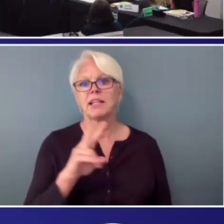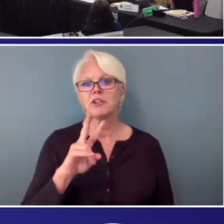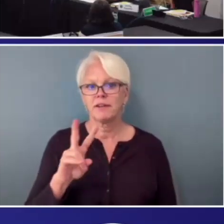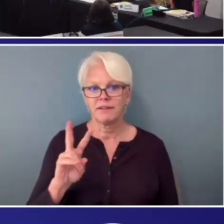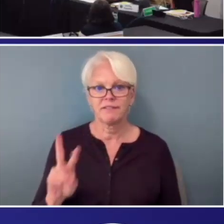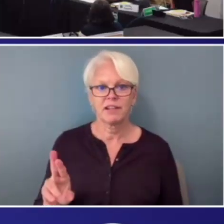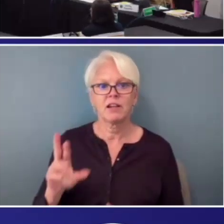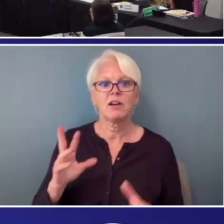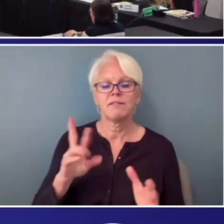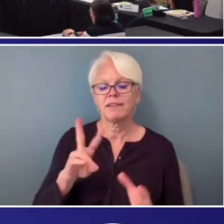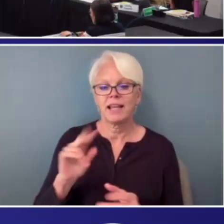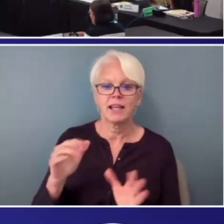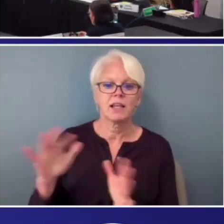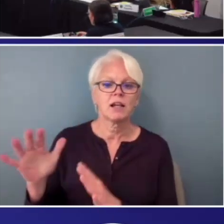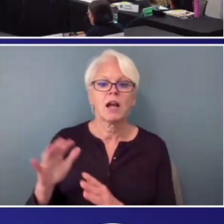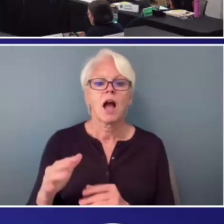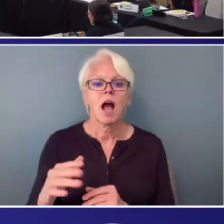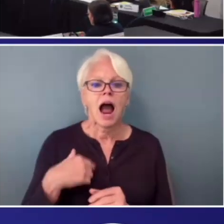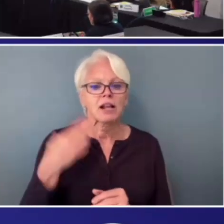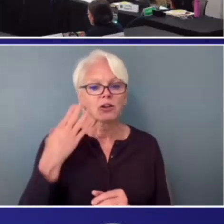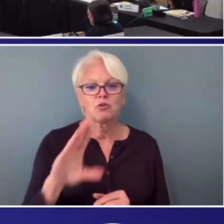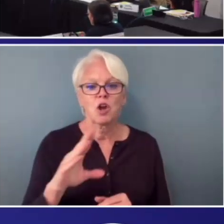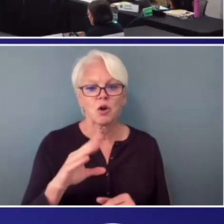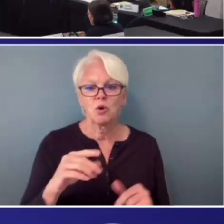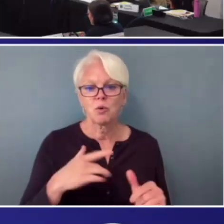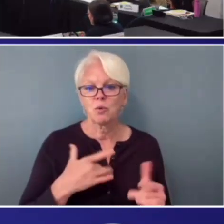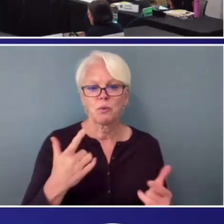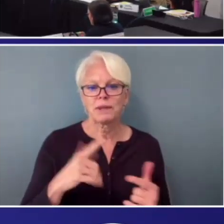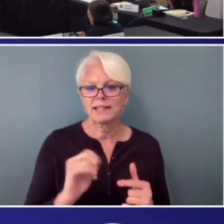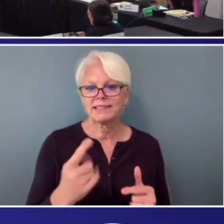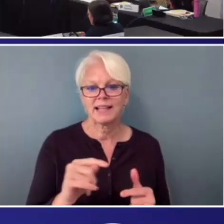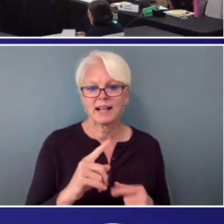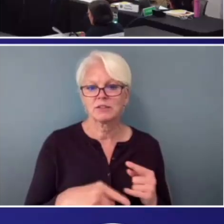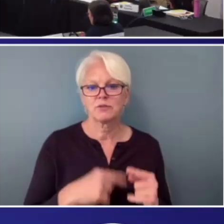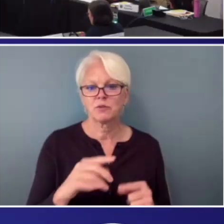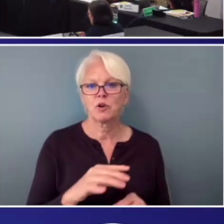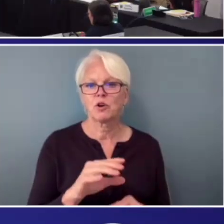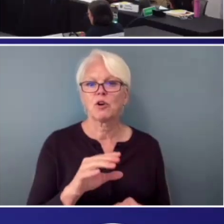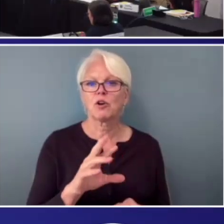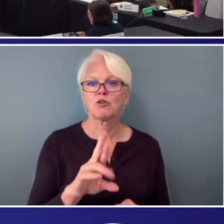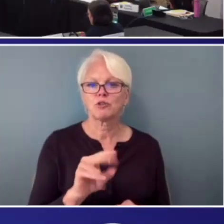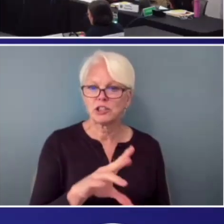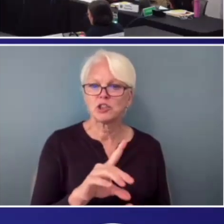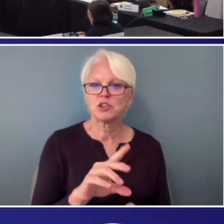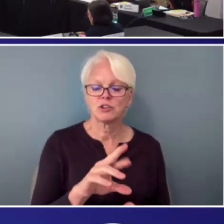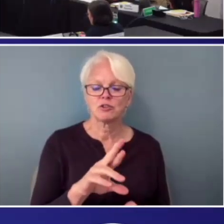guard mobilization. But there are some elements to military